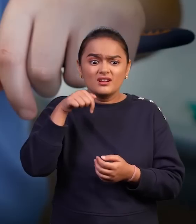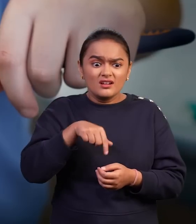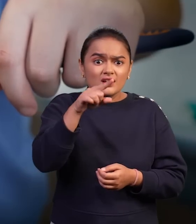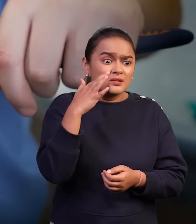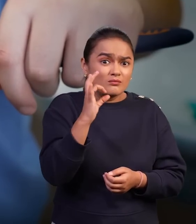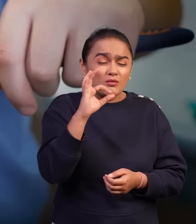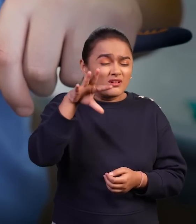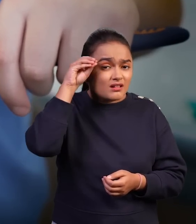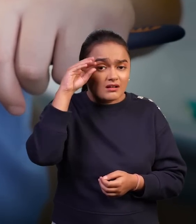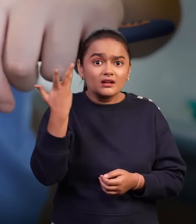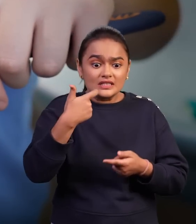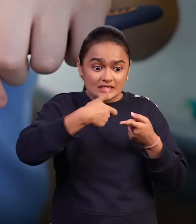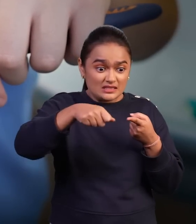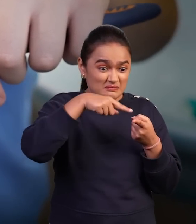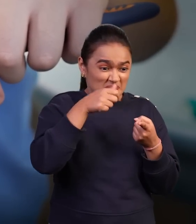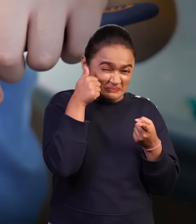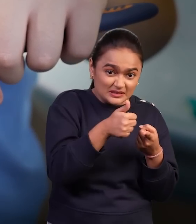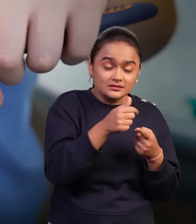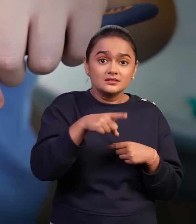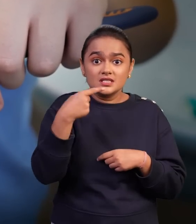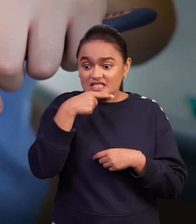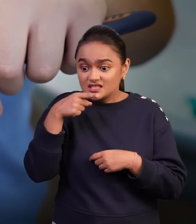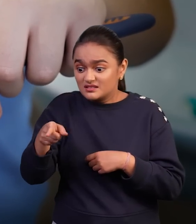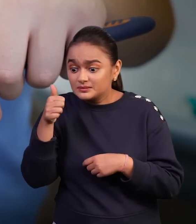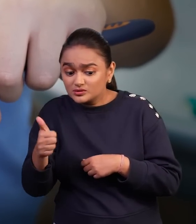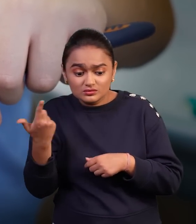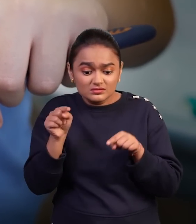It’s important to know which toothbrush and toothpaste are the best.